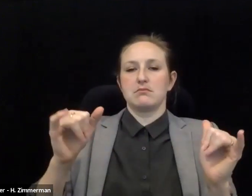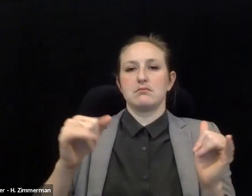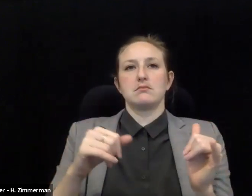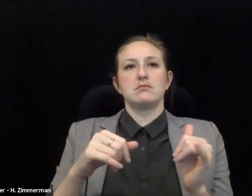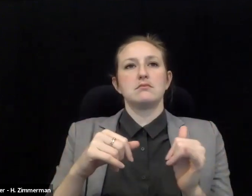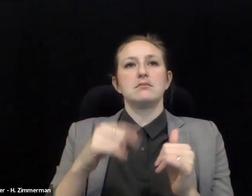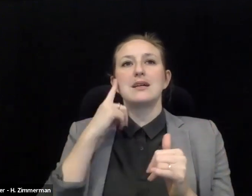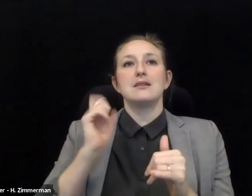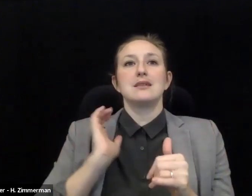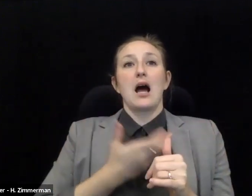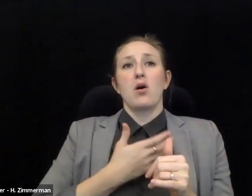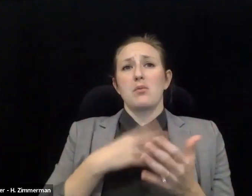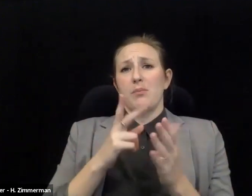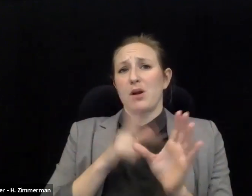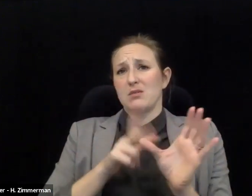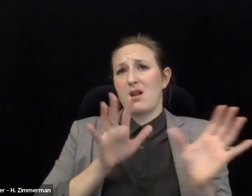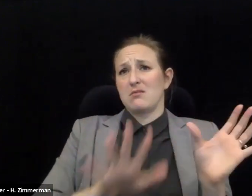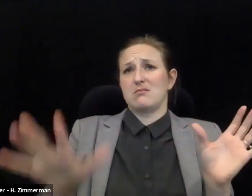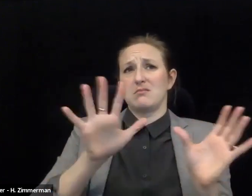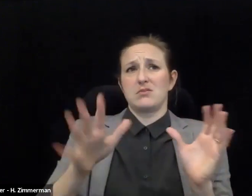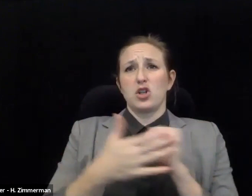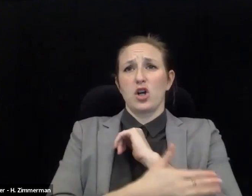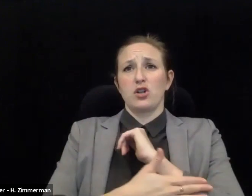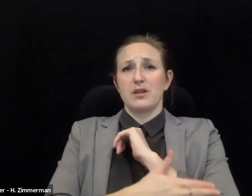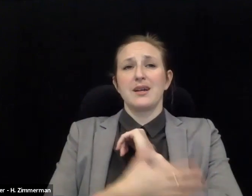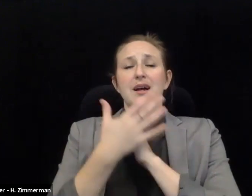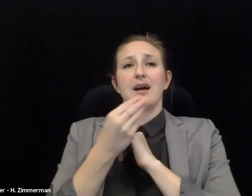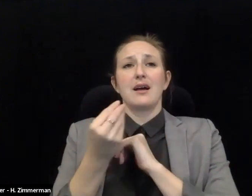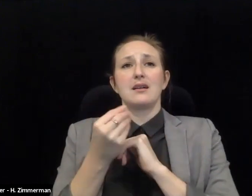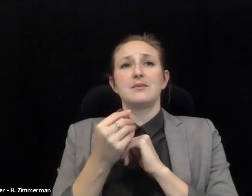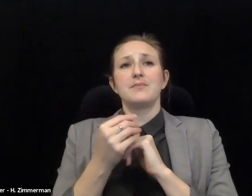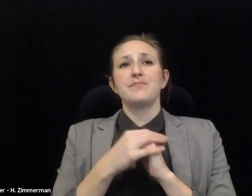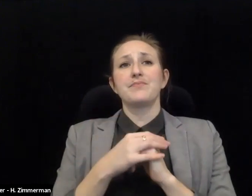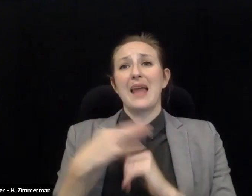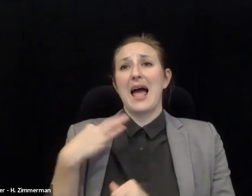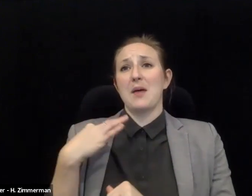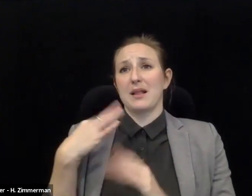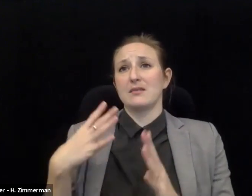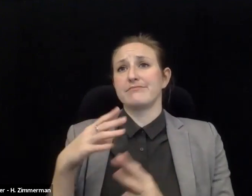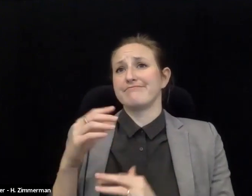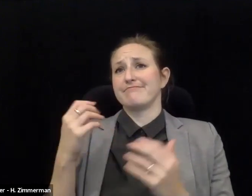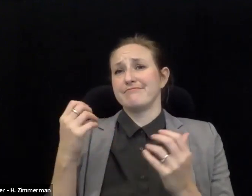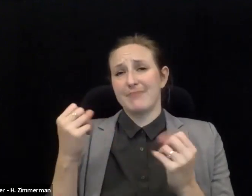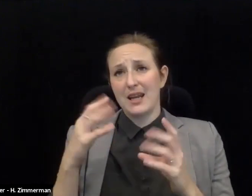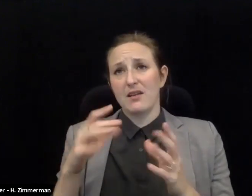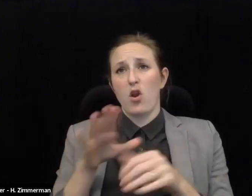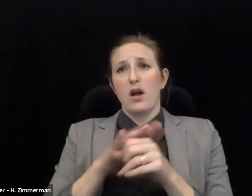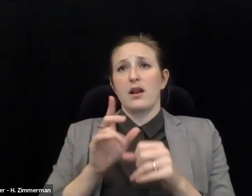And our excuse me, African participants are located all over Africa we have